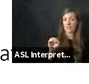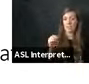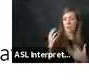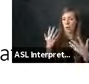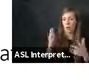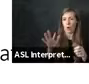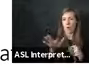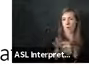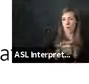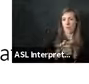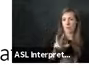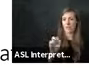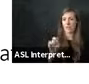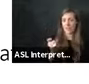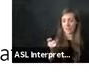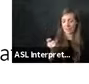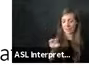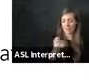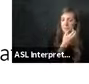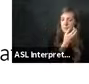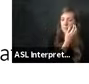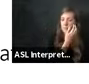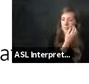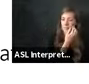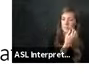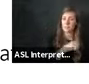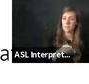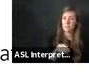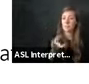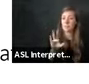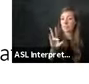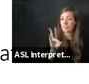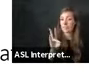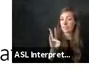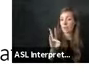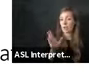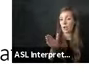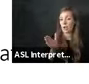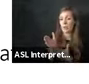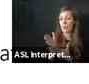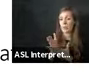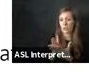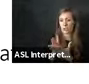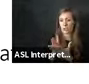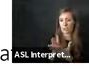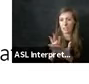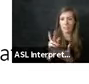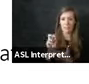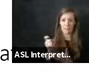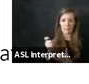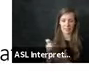is currently fully vaccinated, with another 7% partially vaccinated